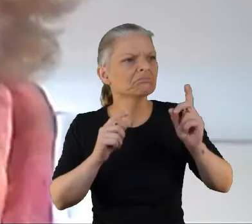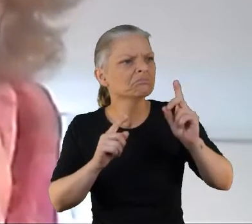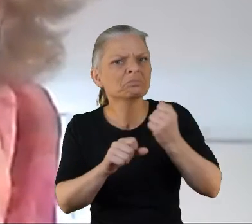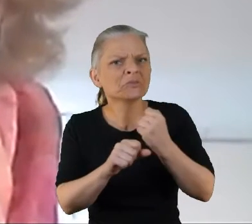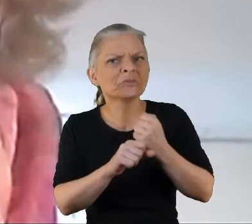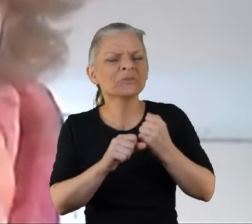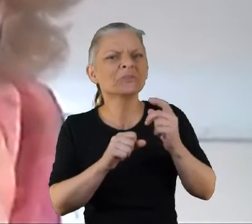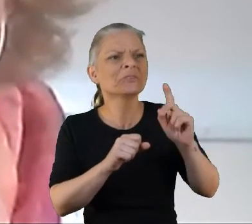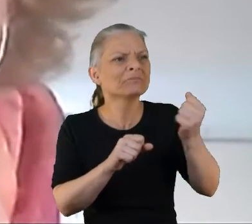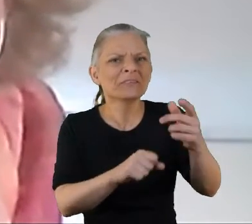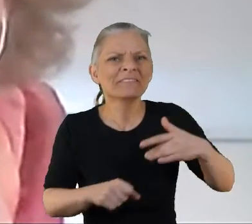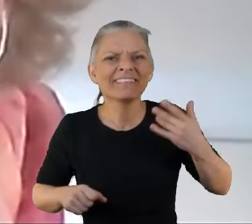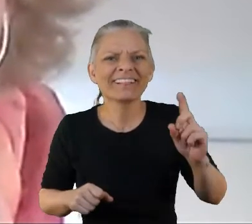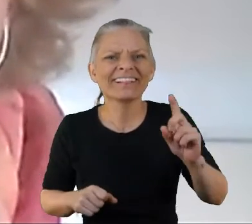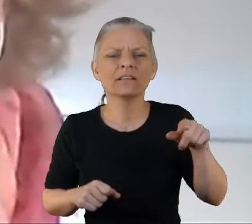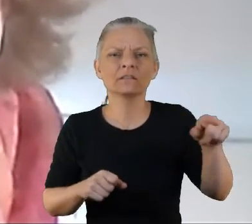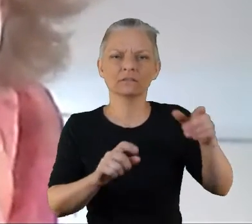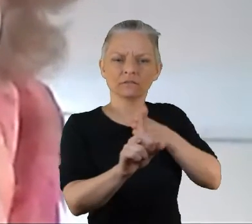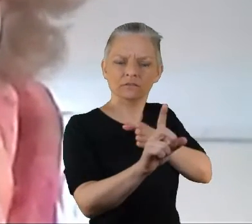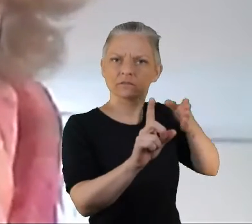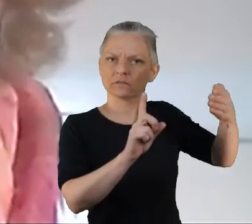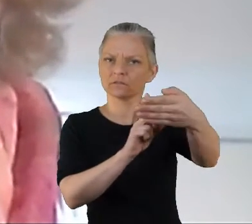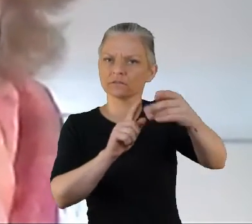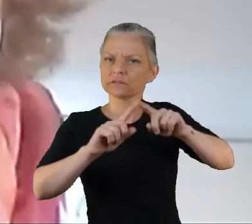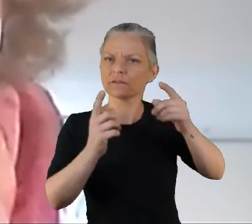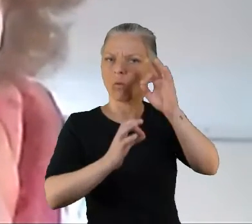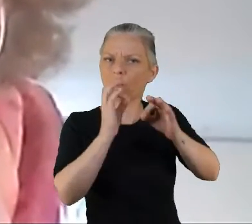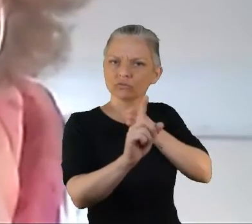week when you’ve had a better day, or a good day, what were you doing and how did that make